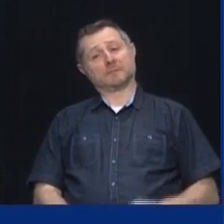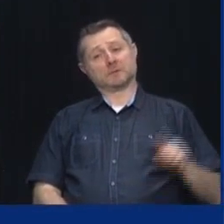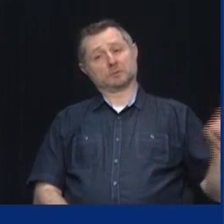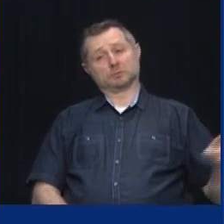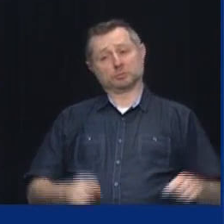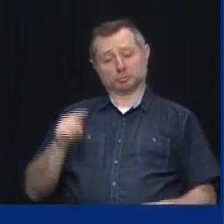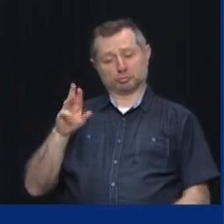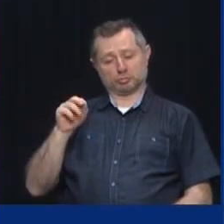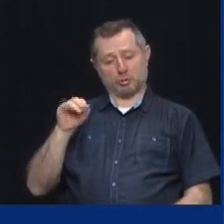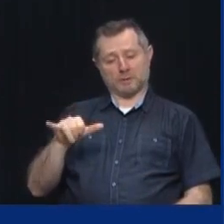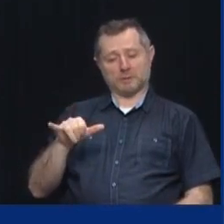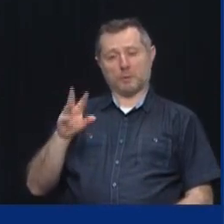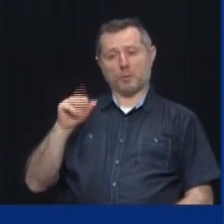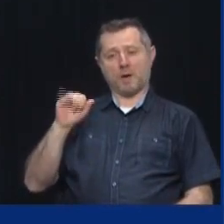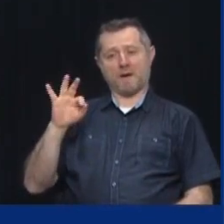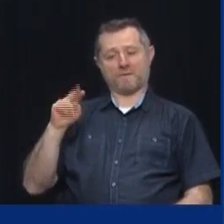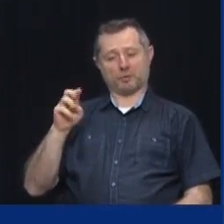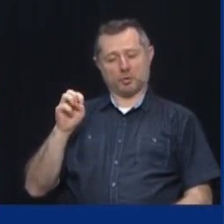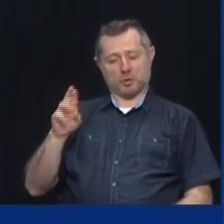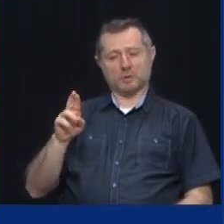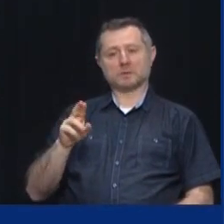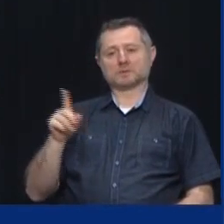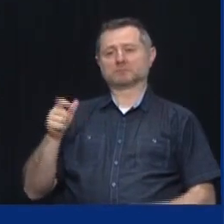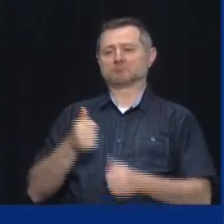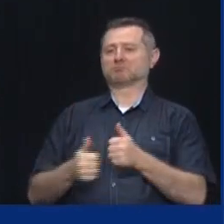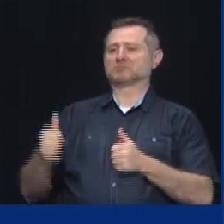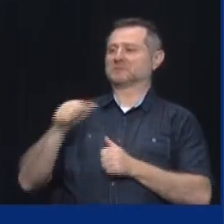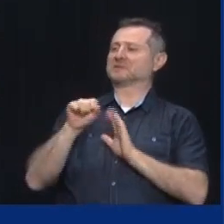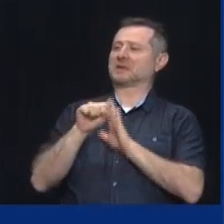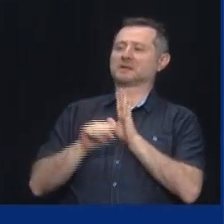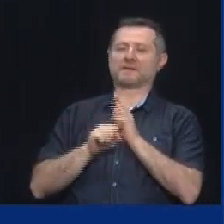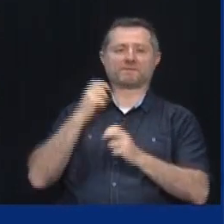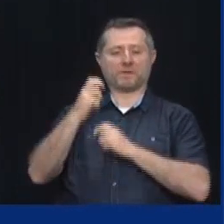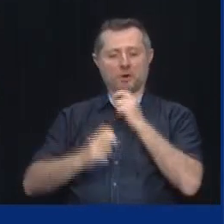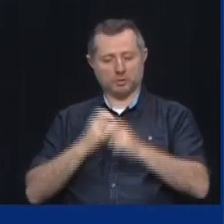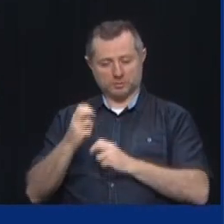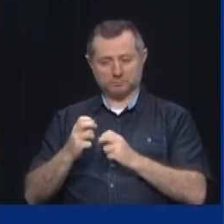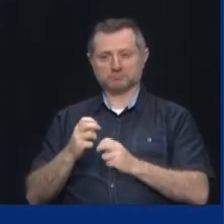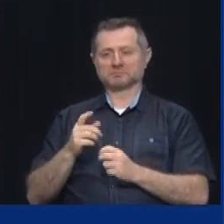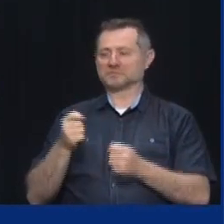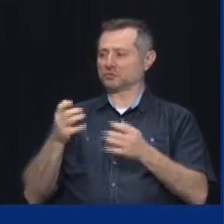NICE TO BE BACK IN SYRACUSE. LET ME WELCOME THE PEOPLE WHO